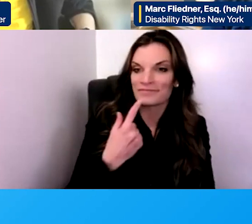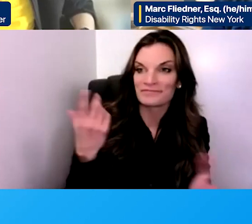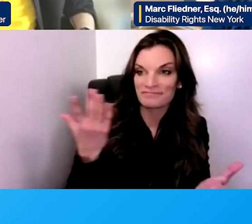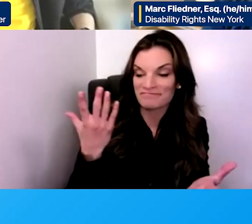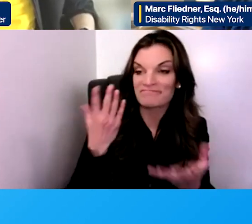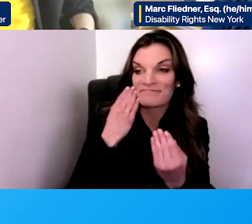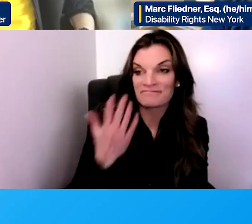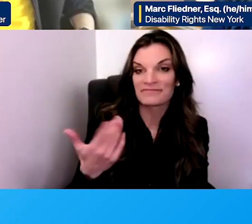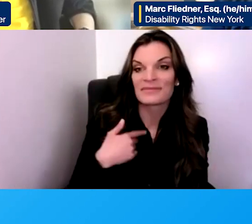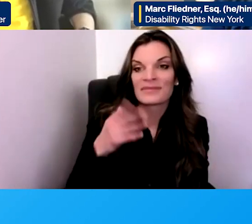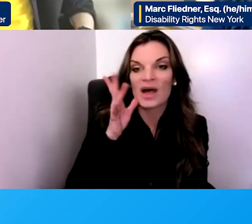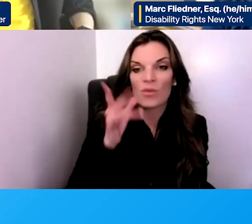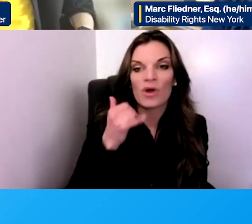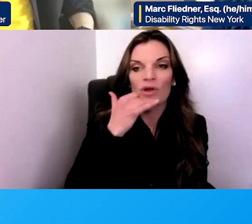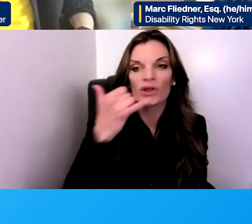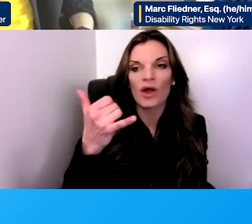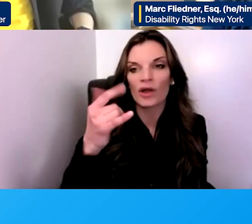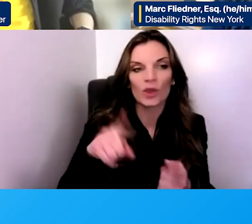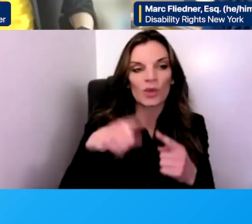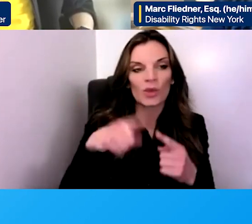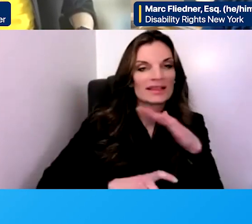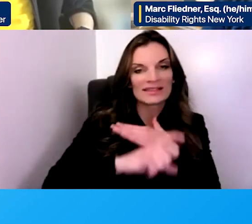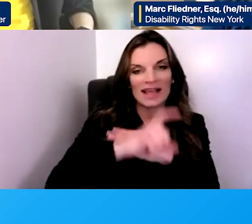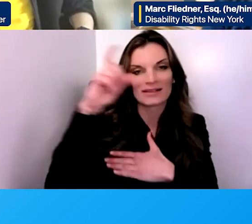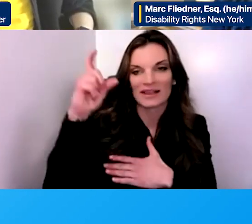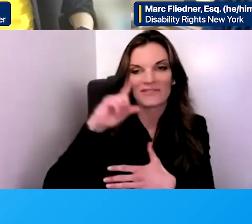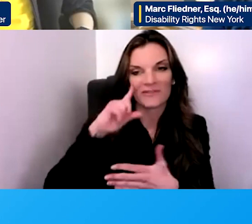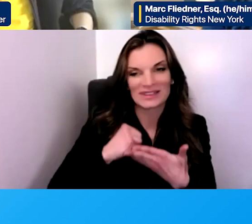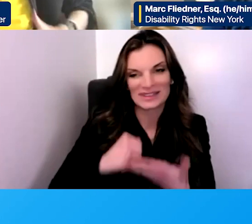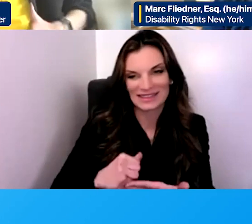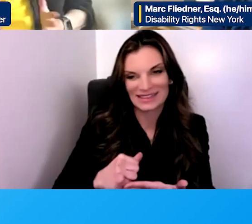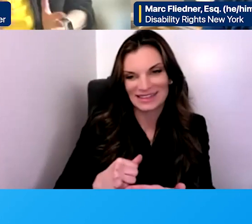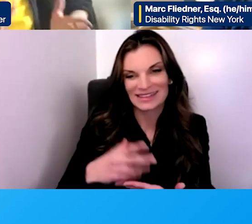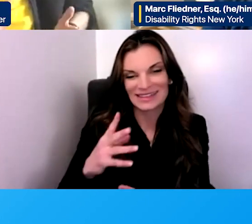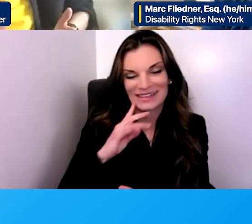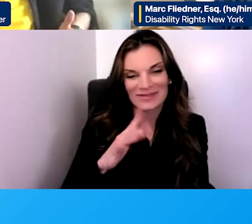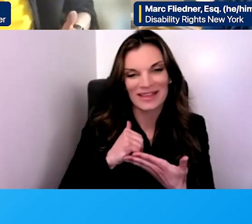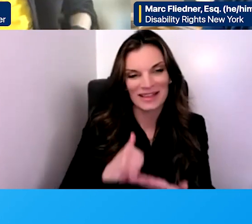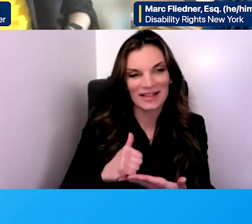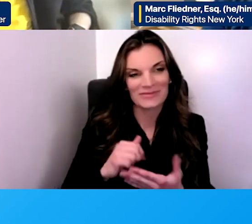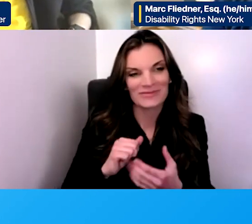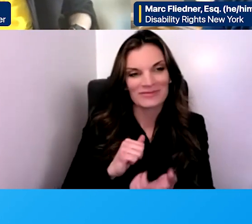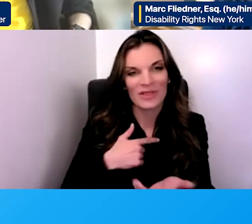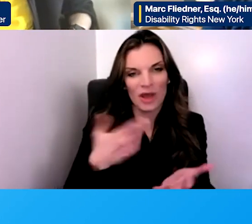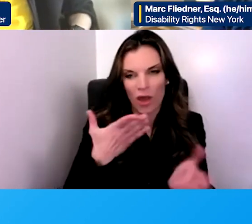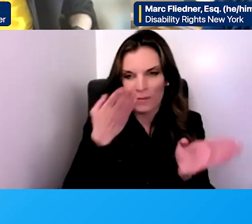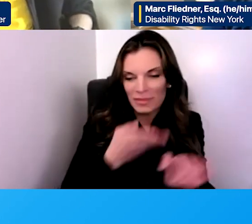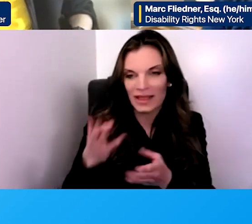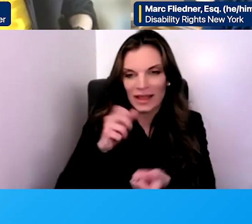call you when the sun is out. For assistance. And help with their tactics and